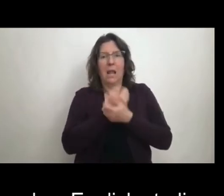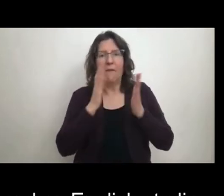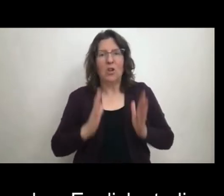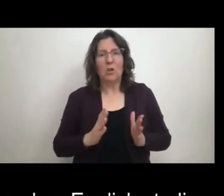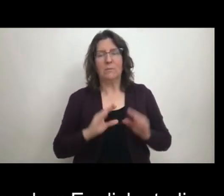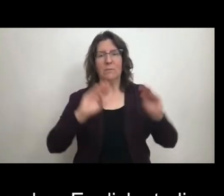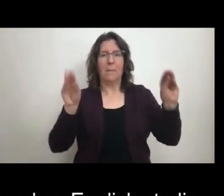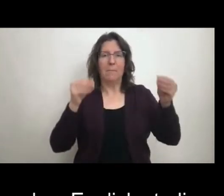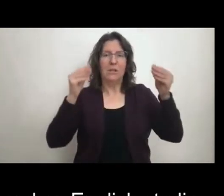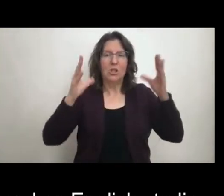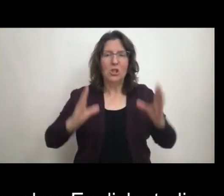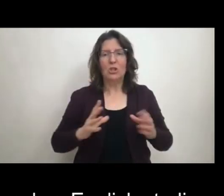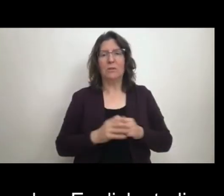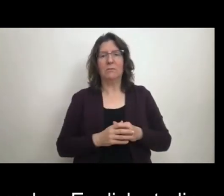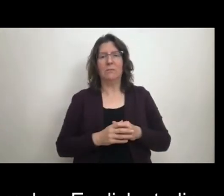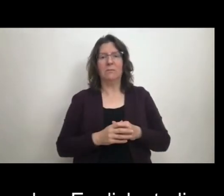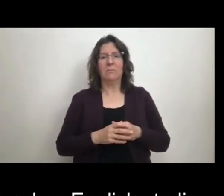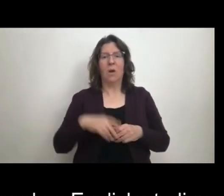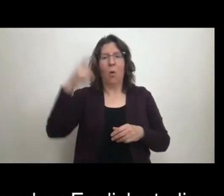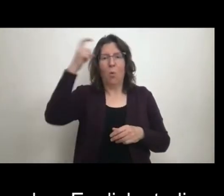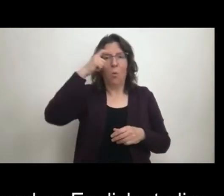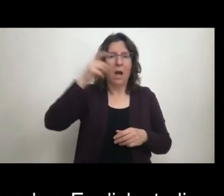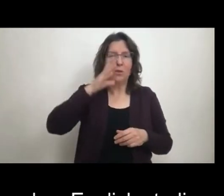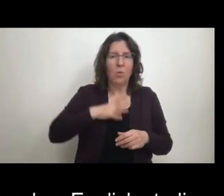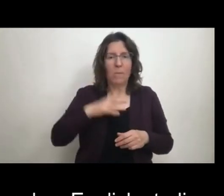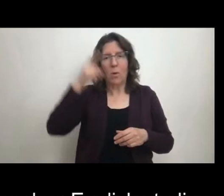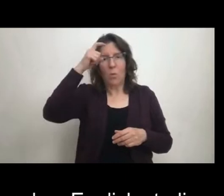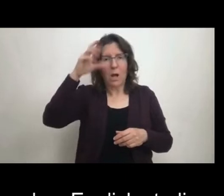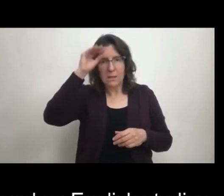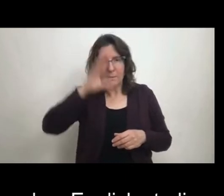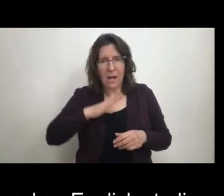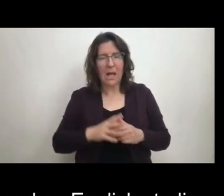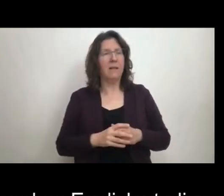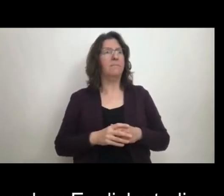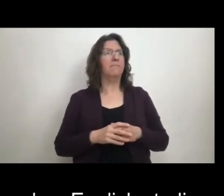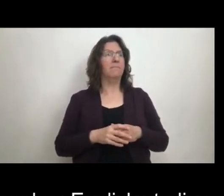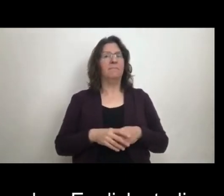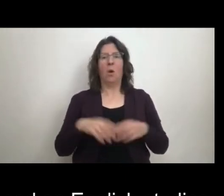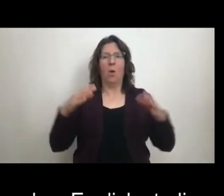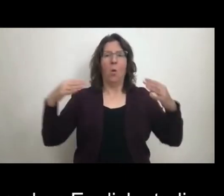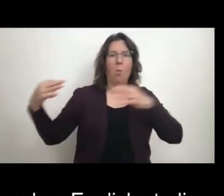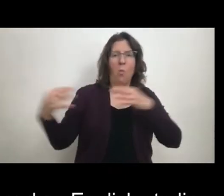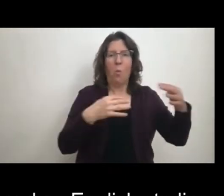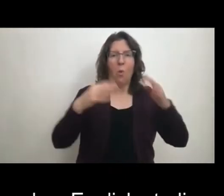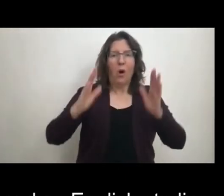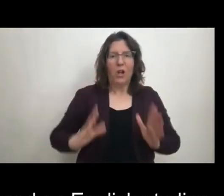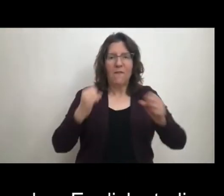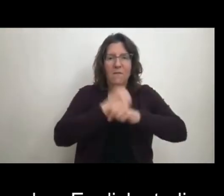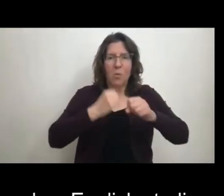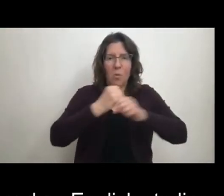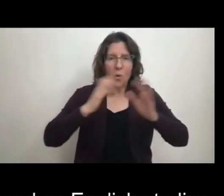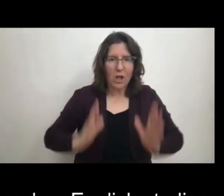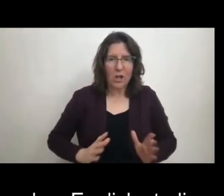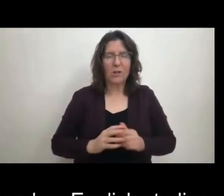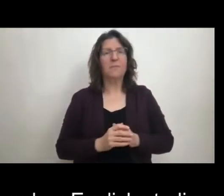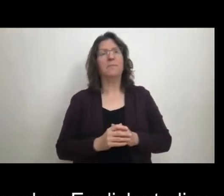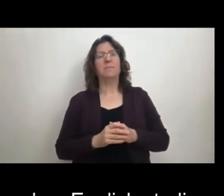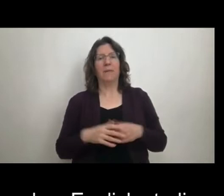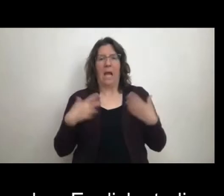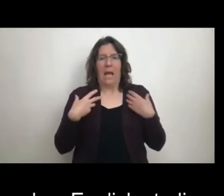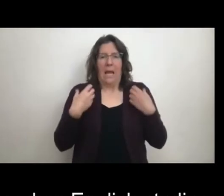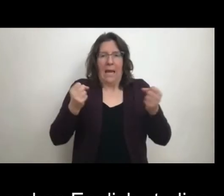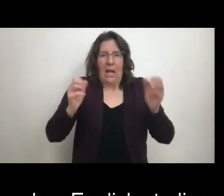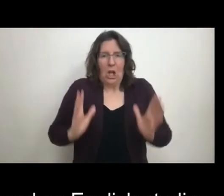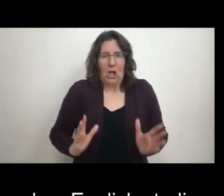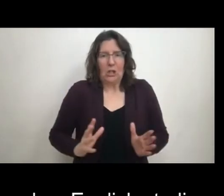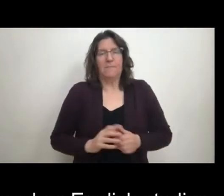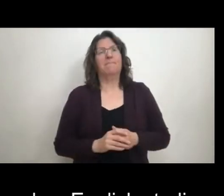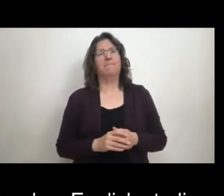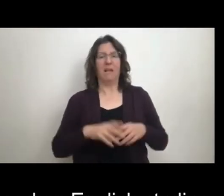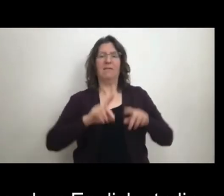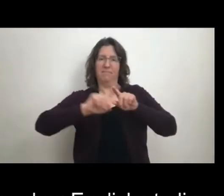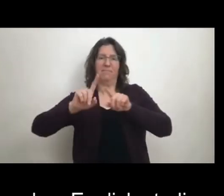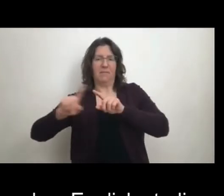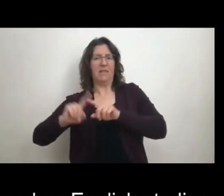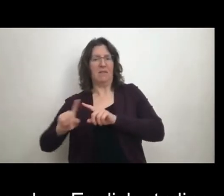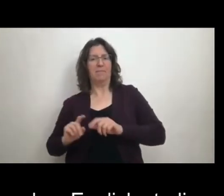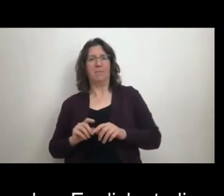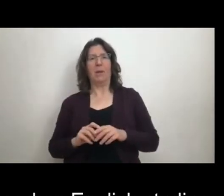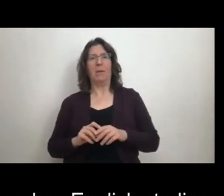For example: the lover, the magician, the wise woman, the wise man, the warrior, the healer, and so on.